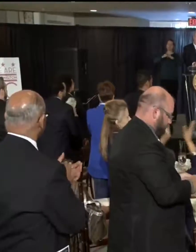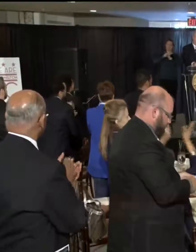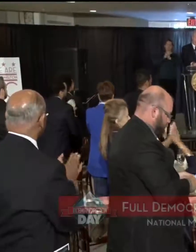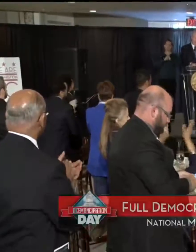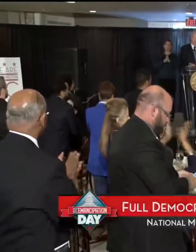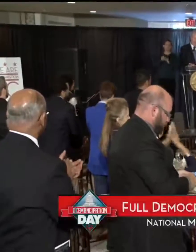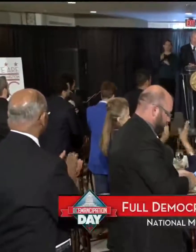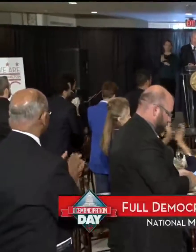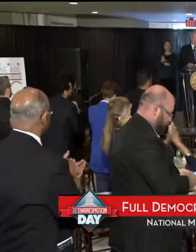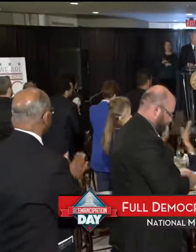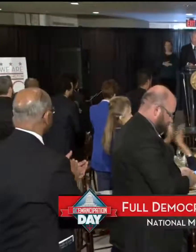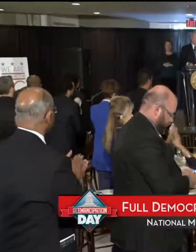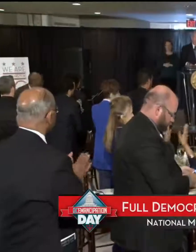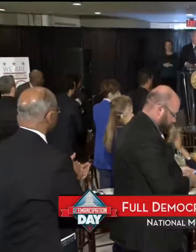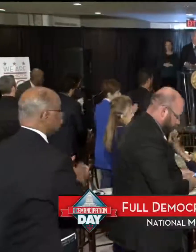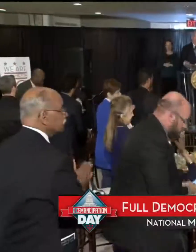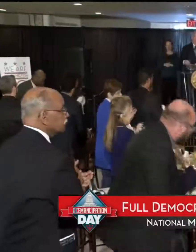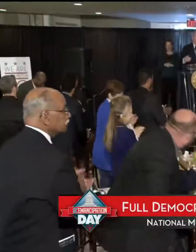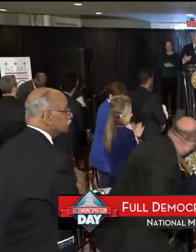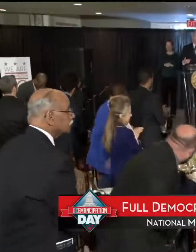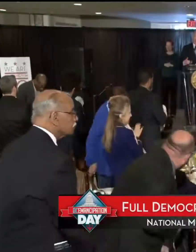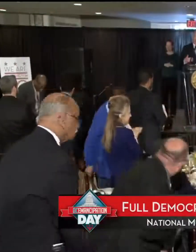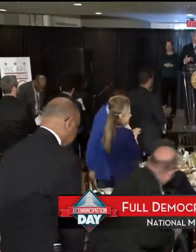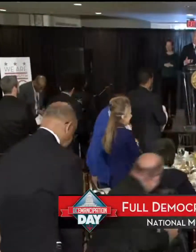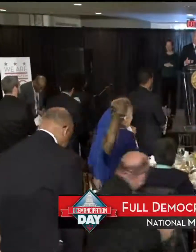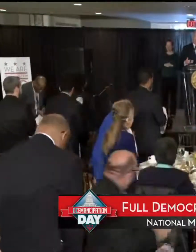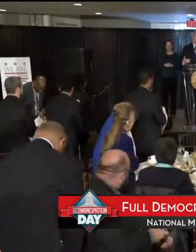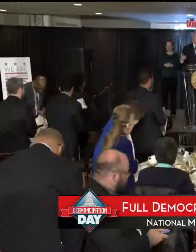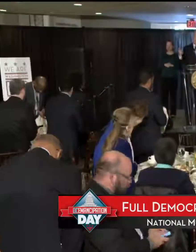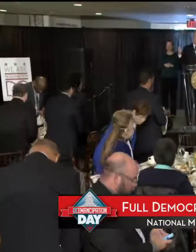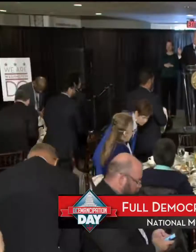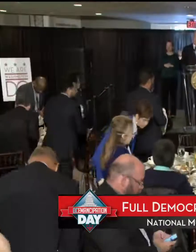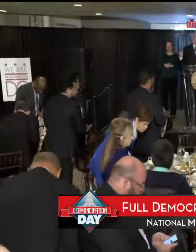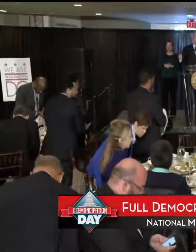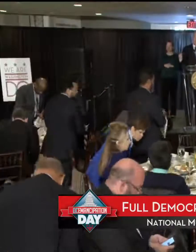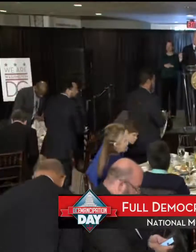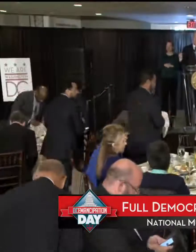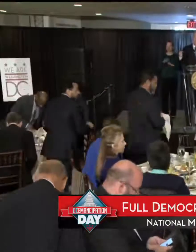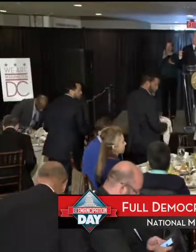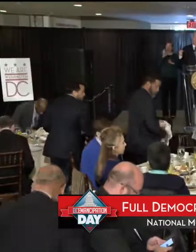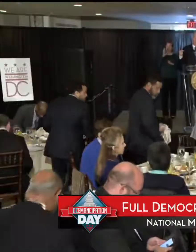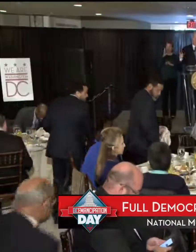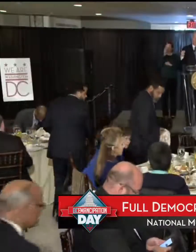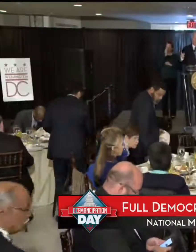AND I WILL JUST SAY THIS. VOTING RIGHTS FOR THE PEOPLE OF